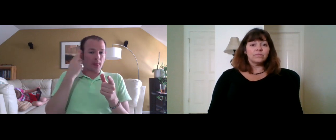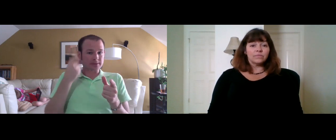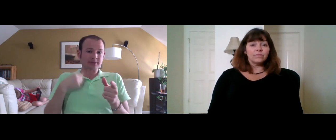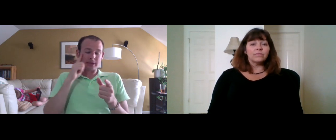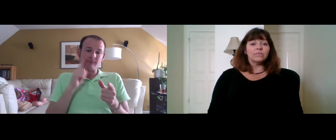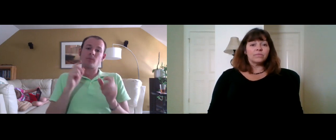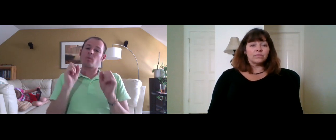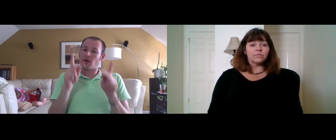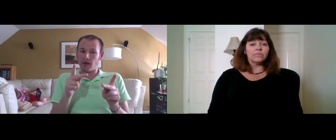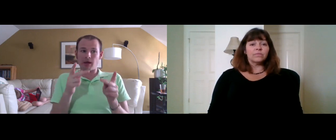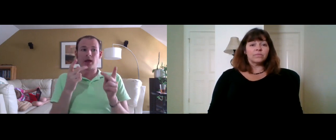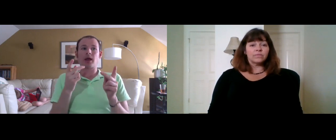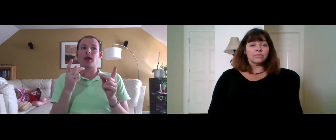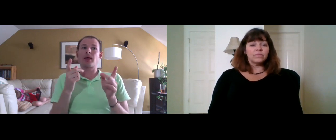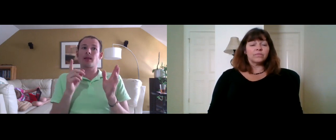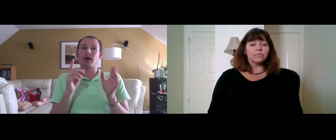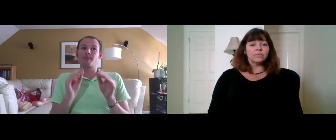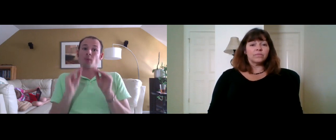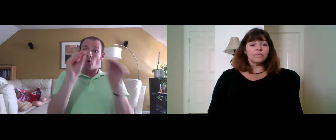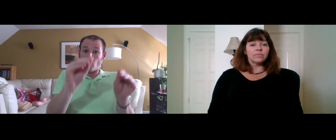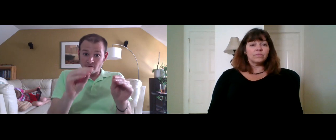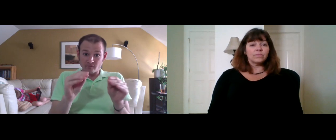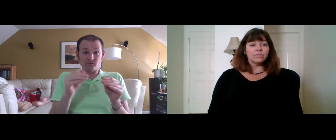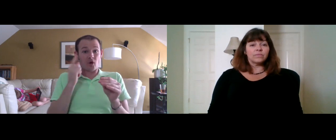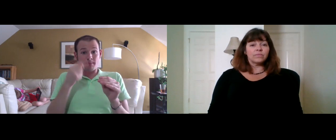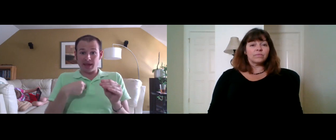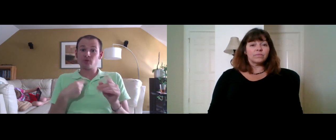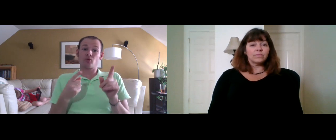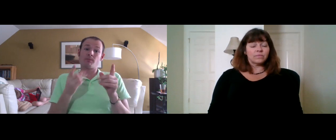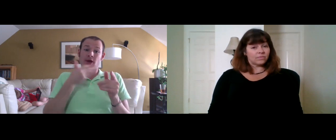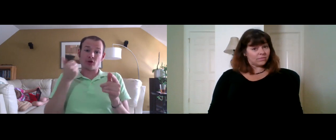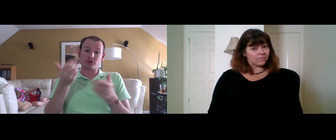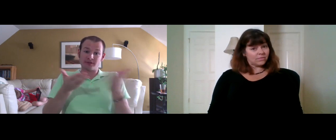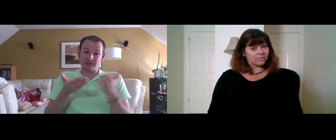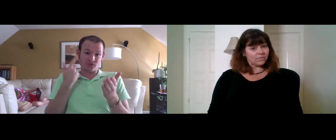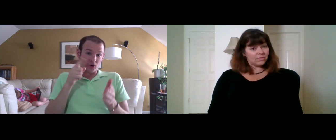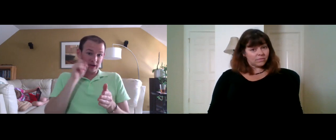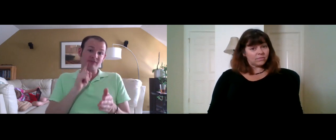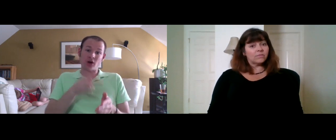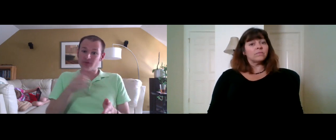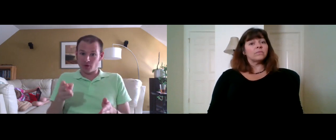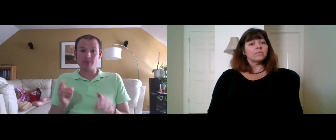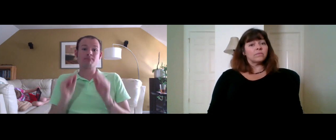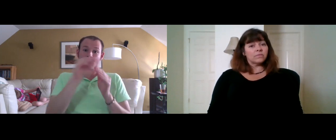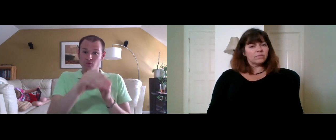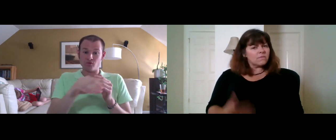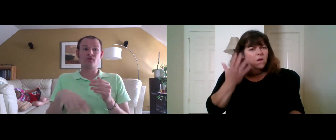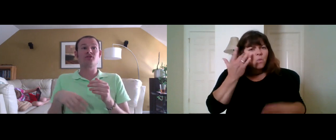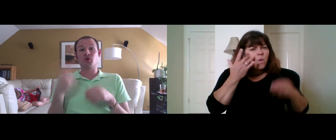because I am deaf they moved for me, so I could get better services for deaf and hard of hearing students